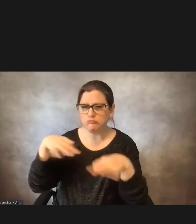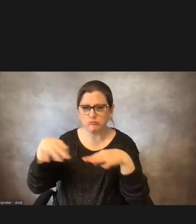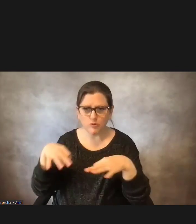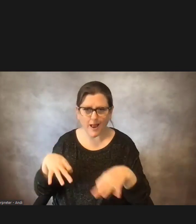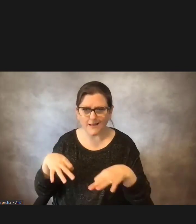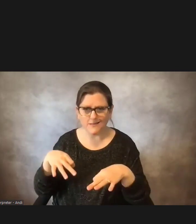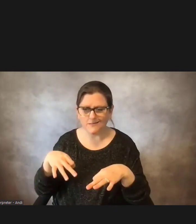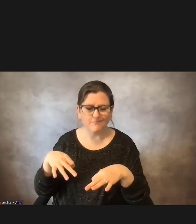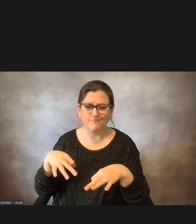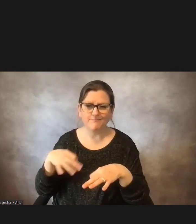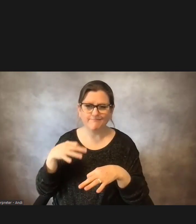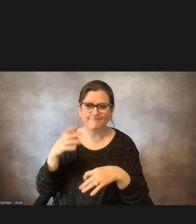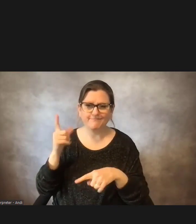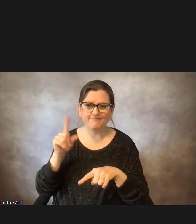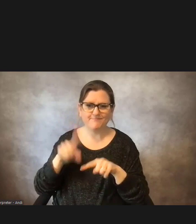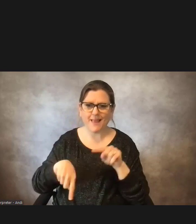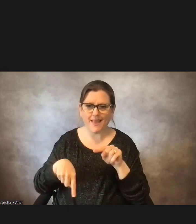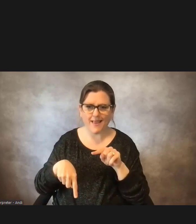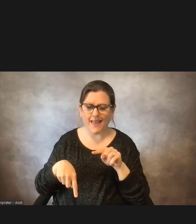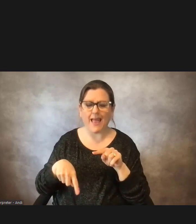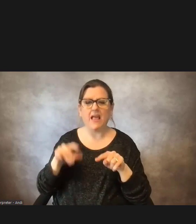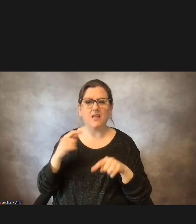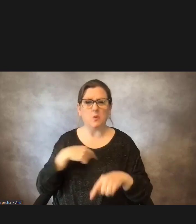directions reliably, and that's really been our experience as well.